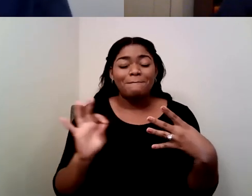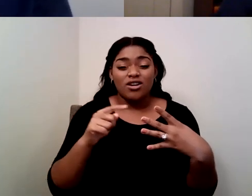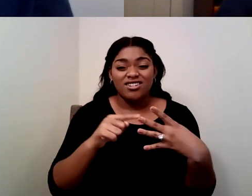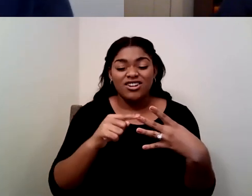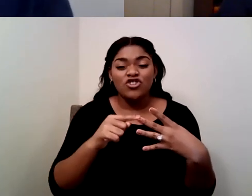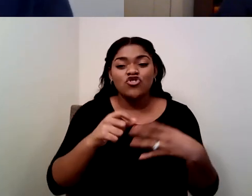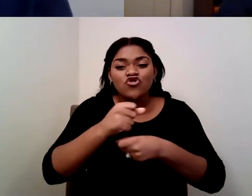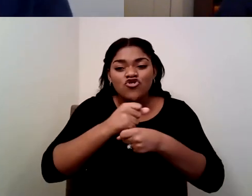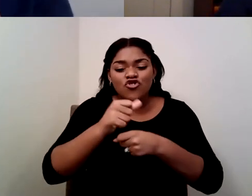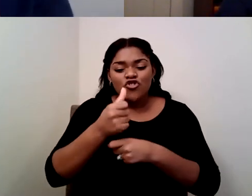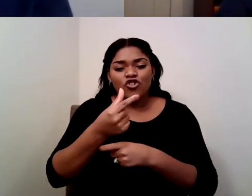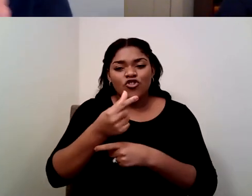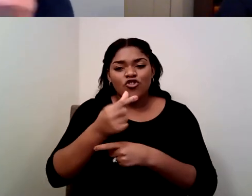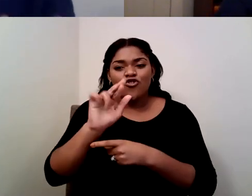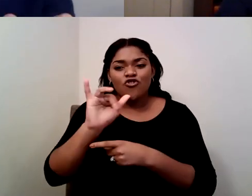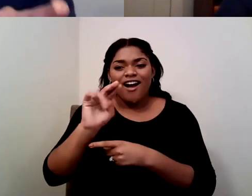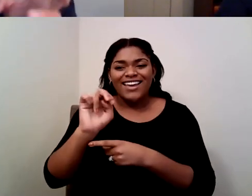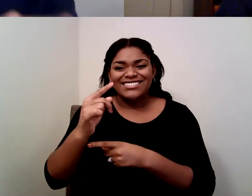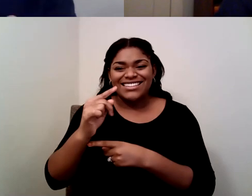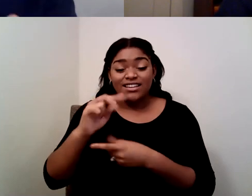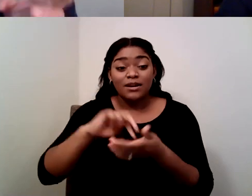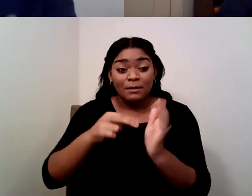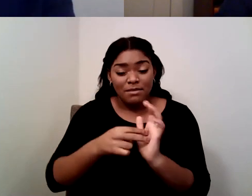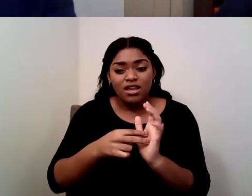grinding. You have to make sure the coffee is appropriately ground